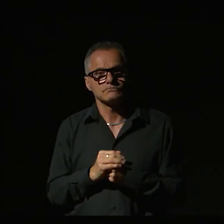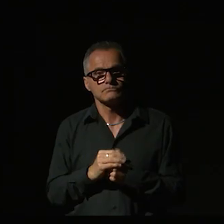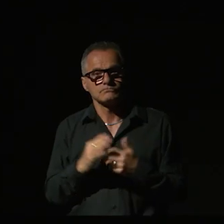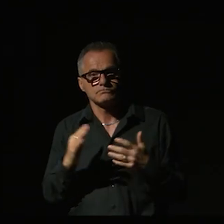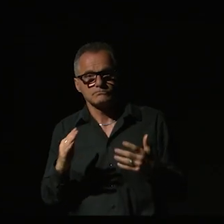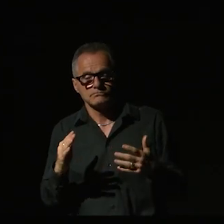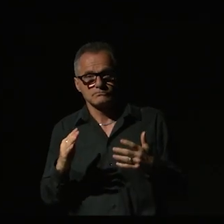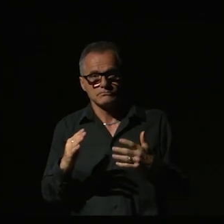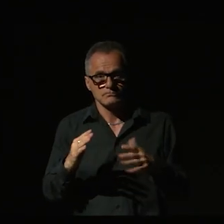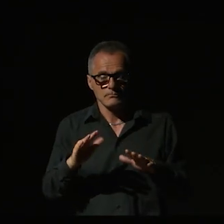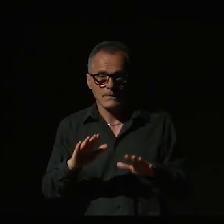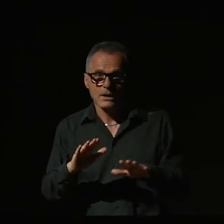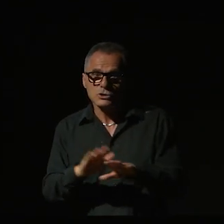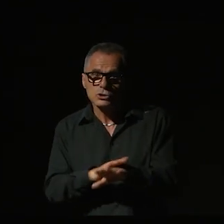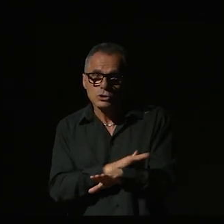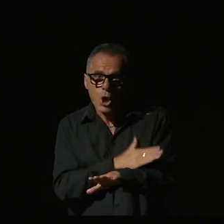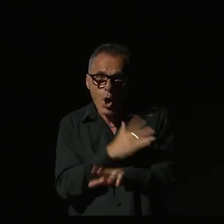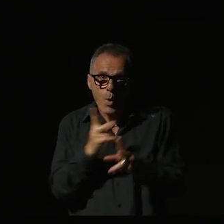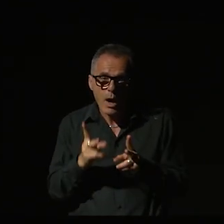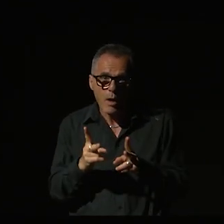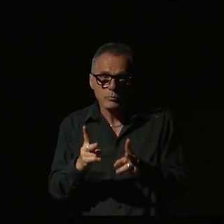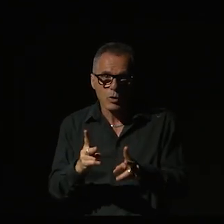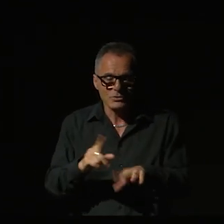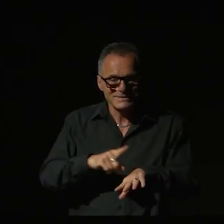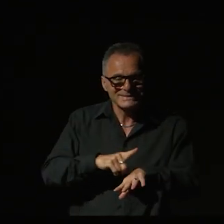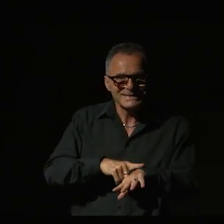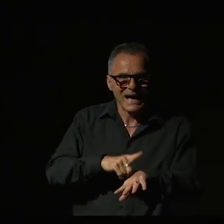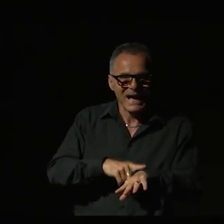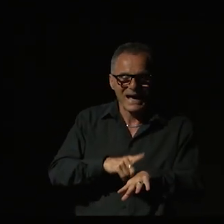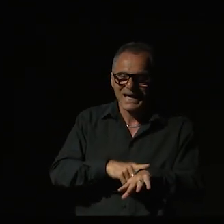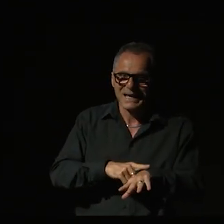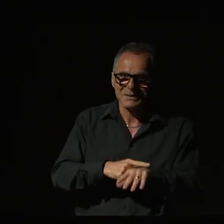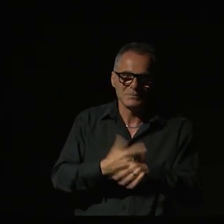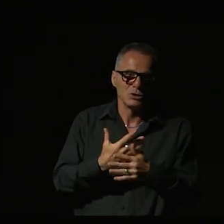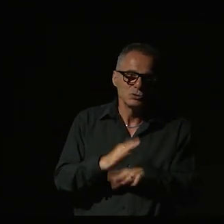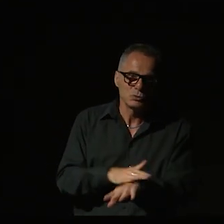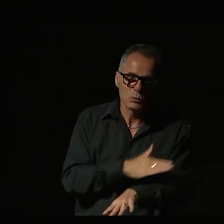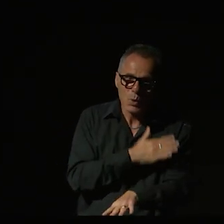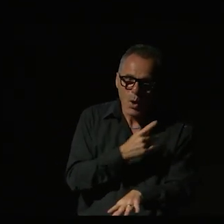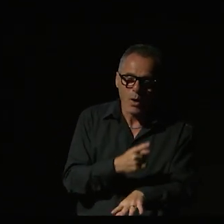that's more time consuming, copying the main cartoon onto a second cartoon to transpose it onto the ceiling